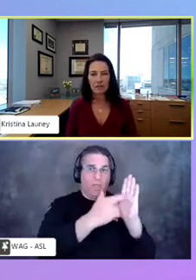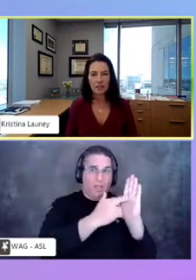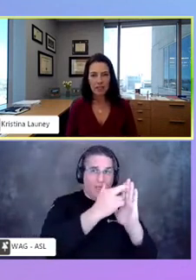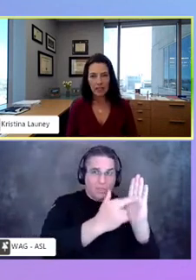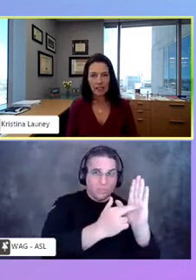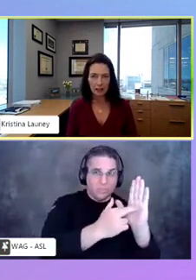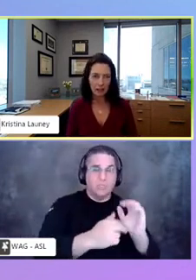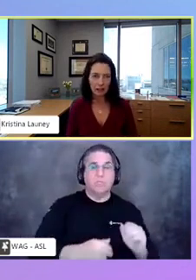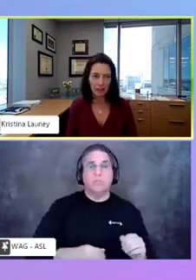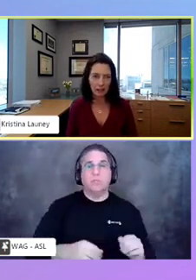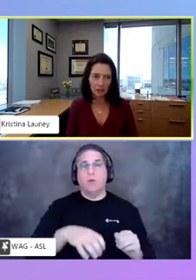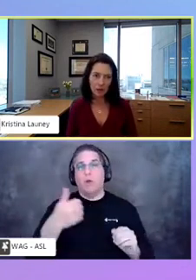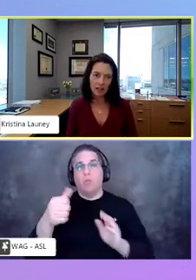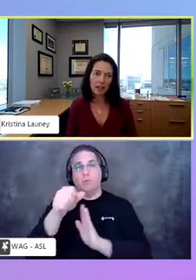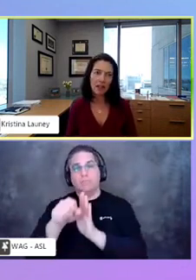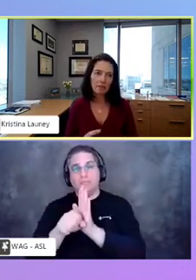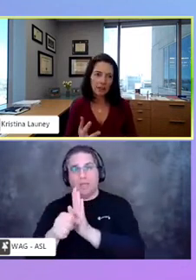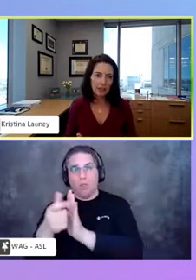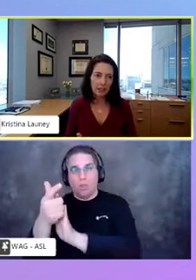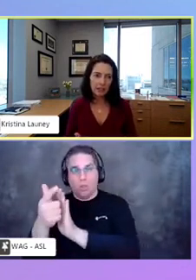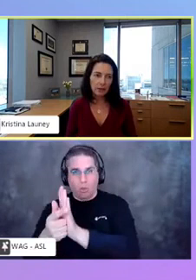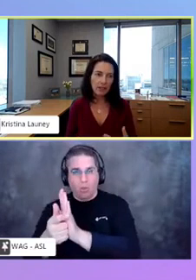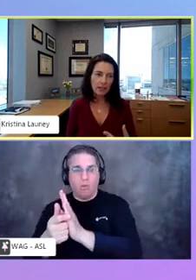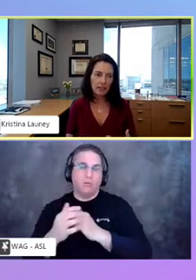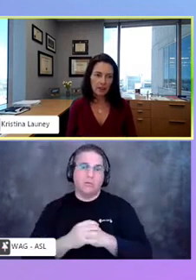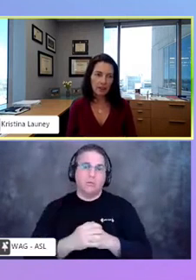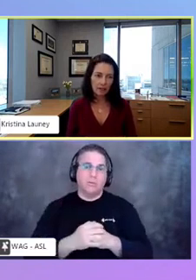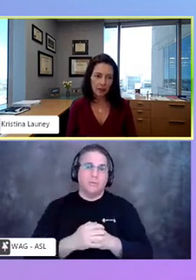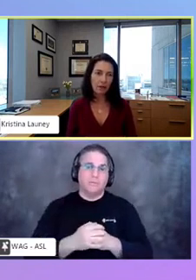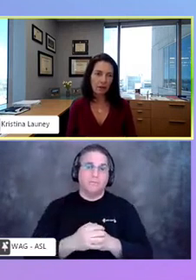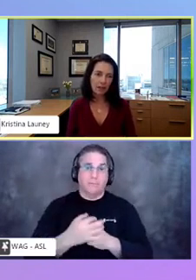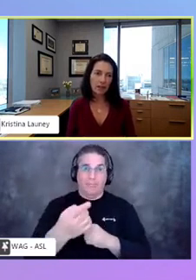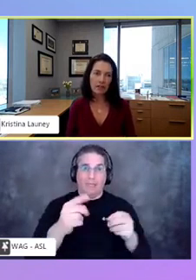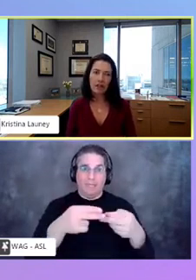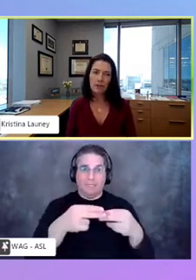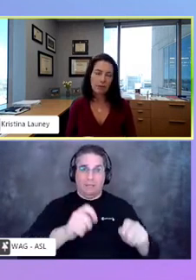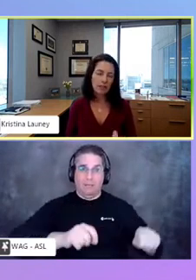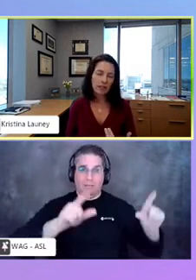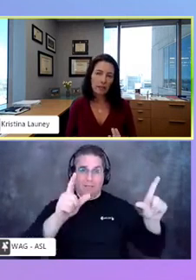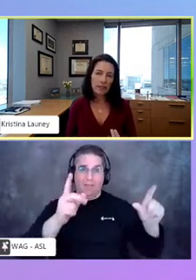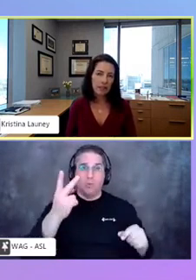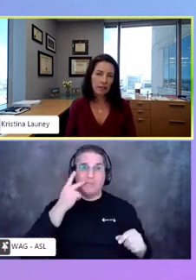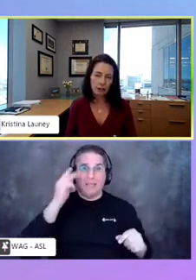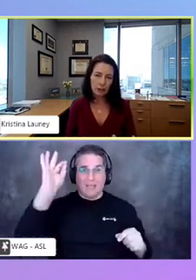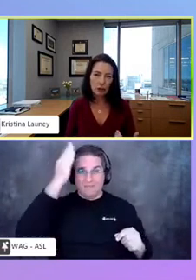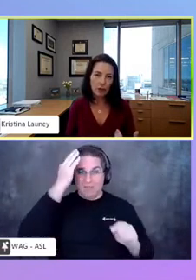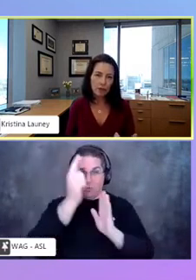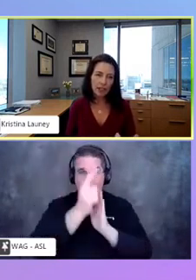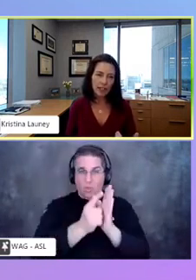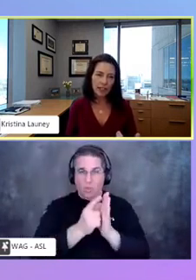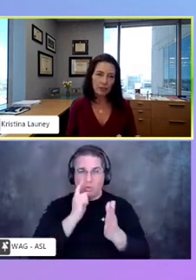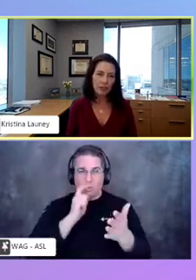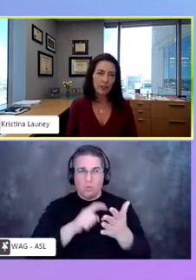today. We have various federal laws, various federal and some